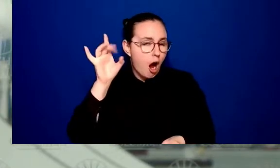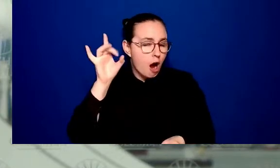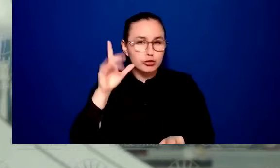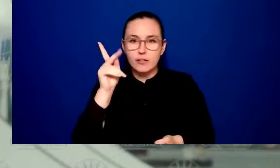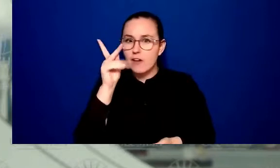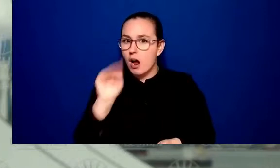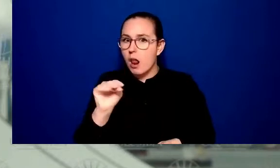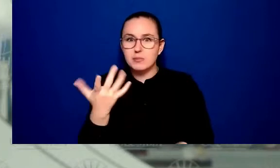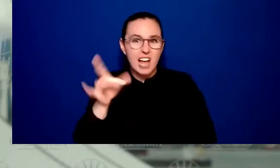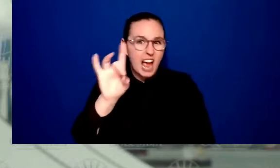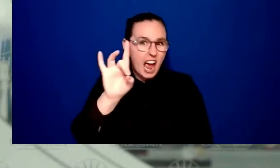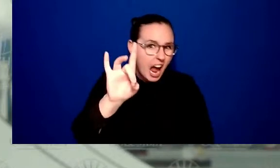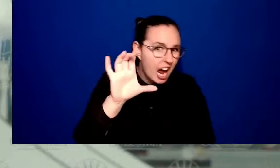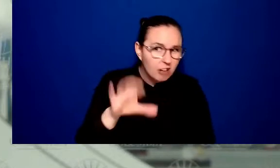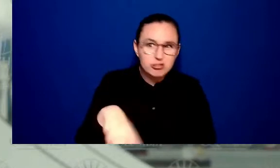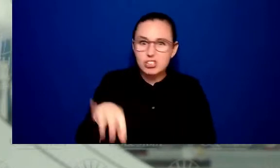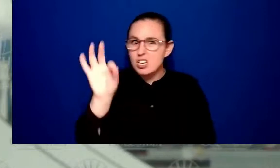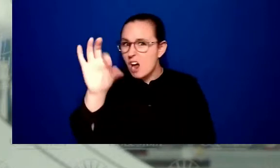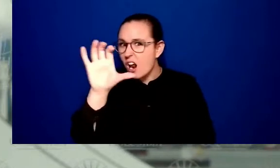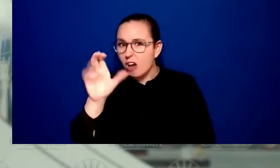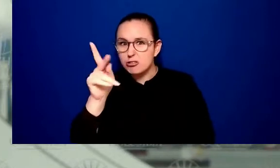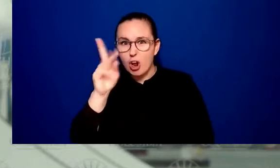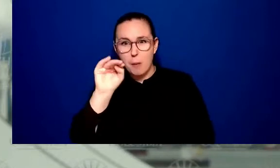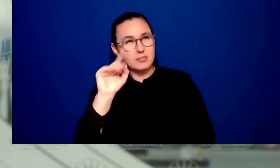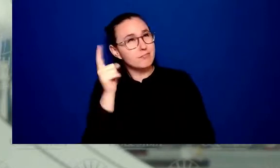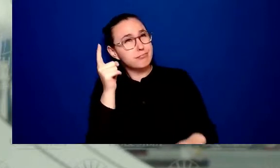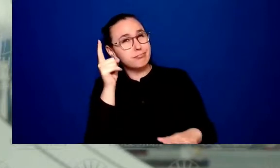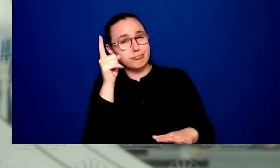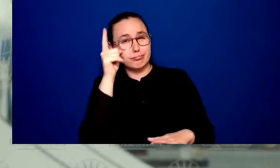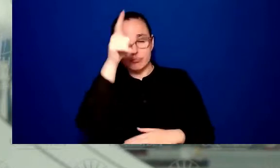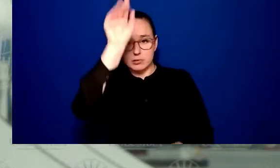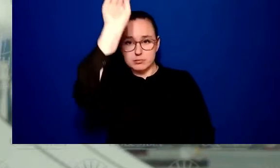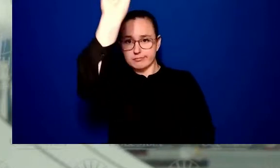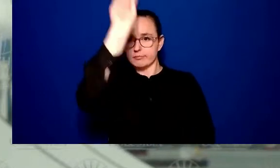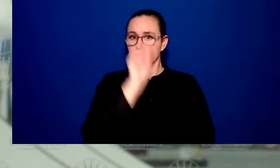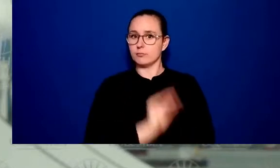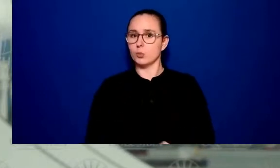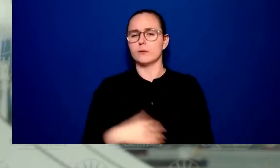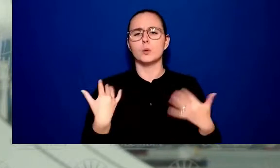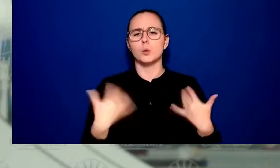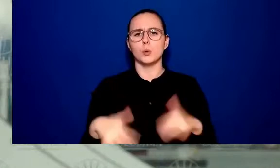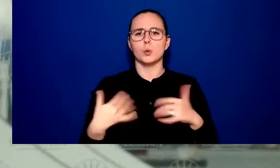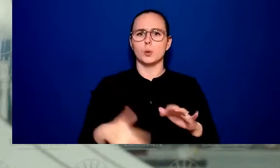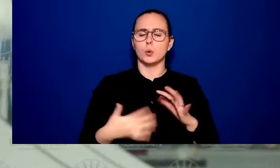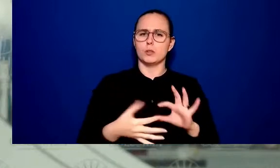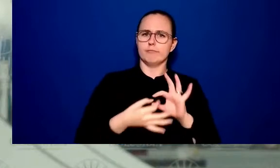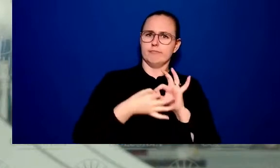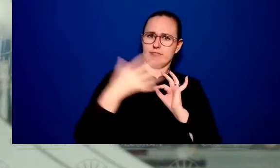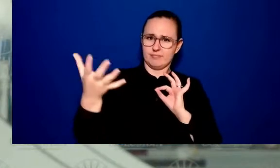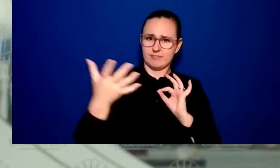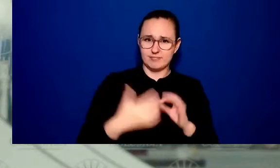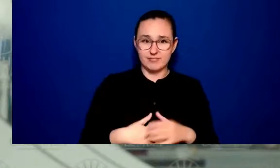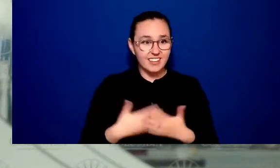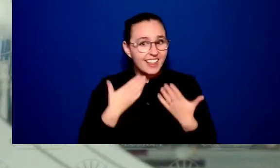That's how They dealt with their Thanksgiving weekend. I want to assure everyone in the